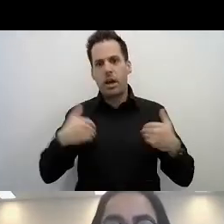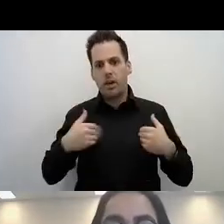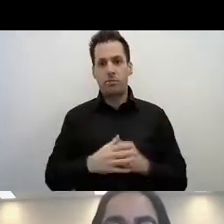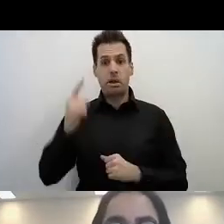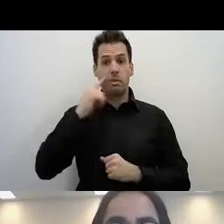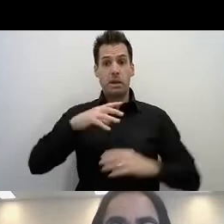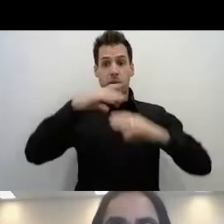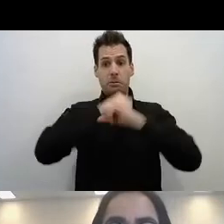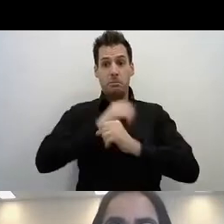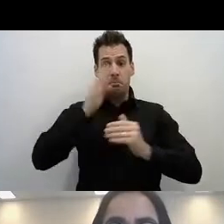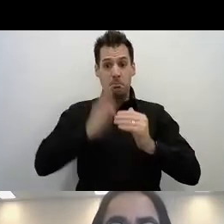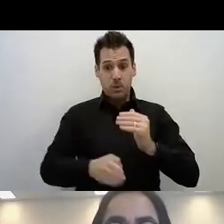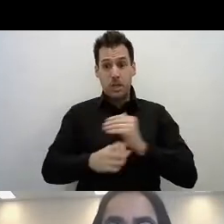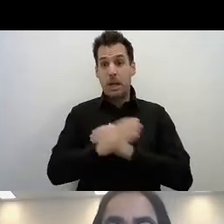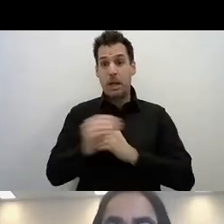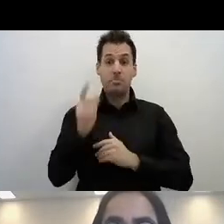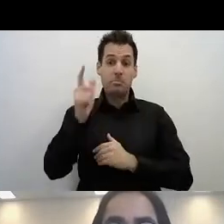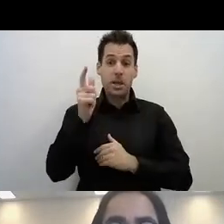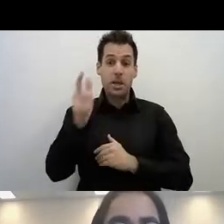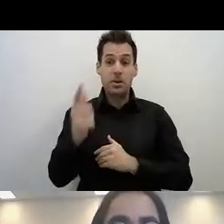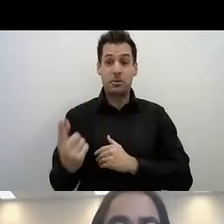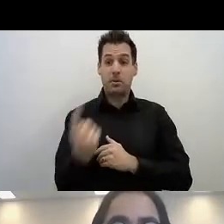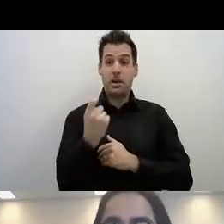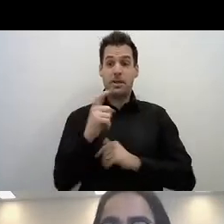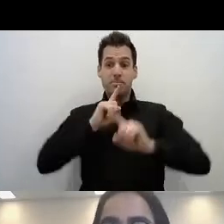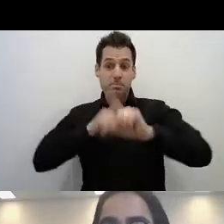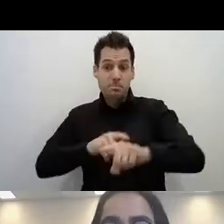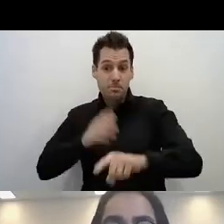forward to the q a period where i can answer any any additional questions you might have